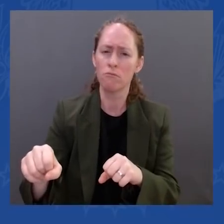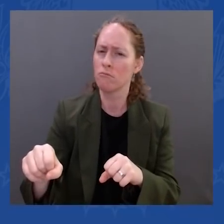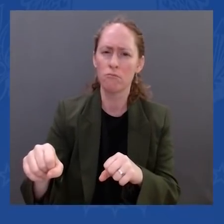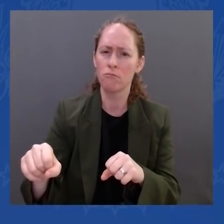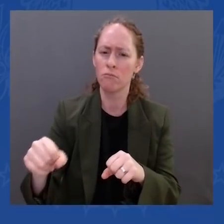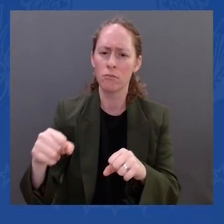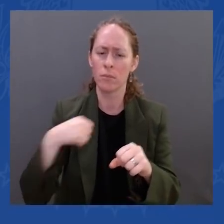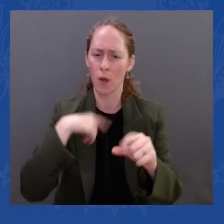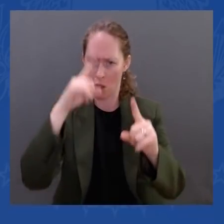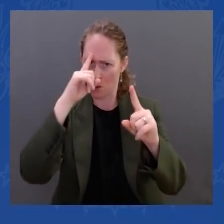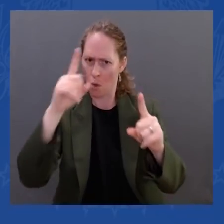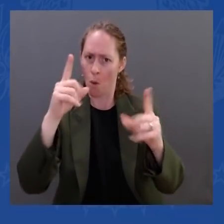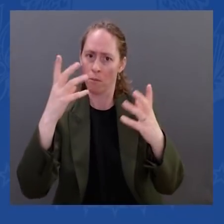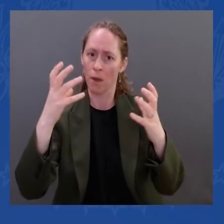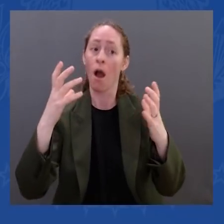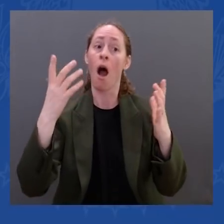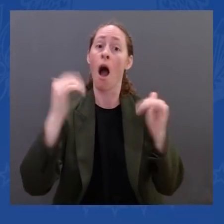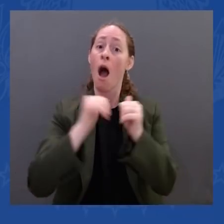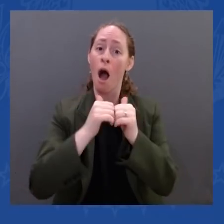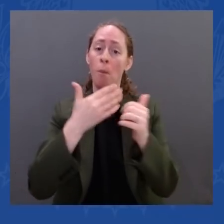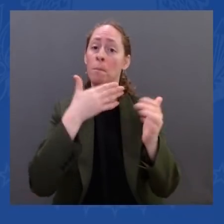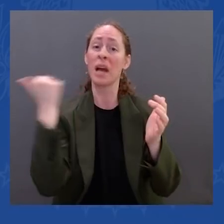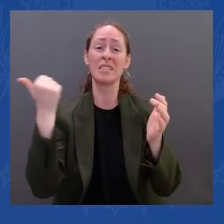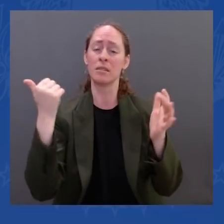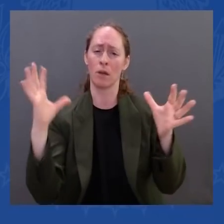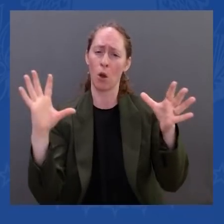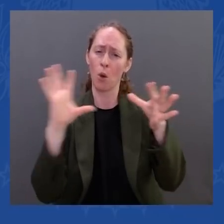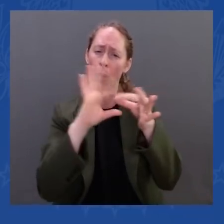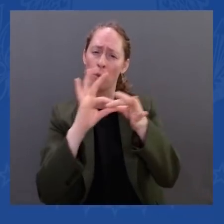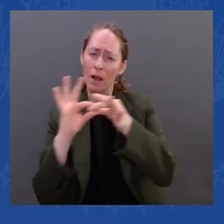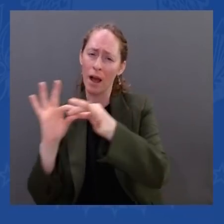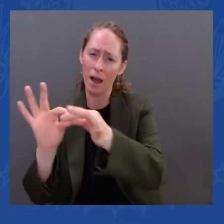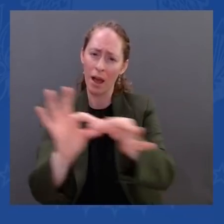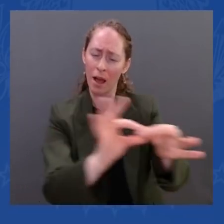Thank you. The Press: Thank you, Mr. President.